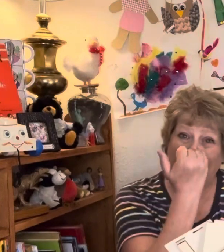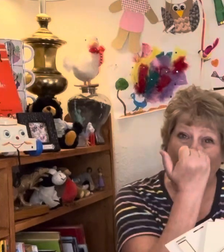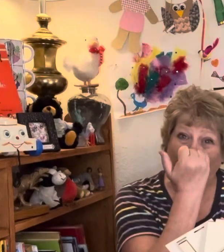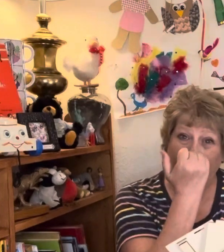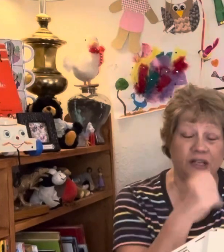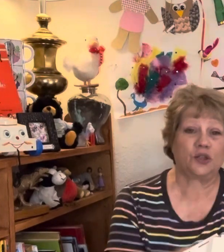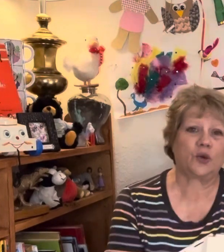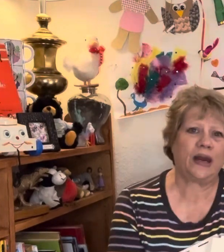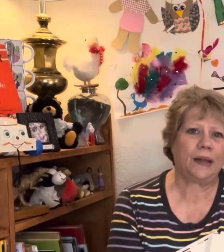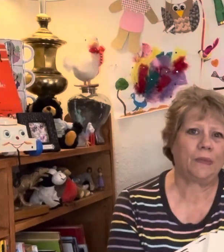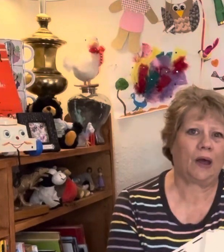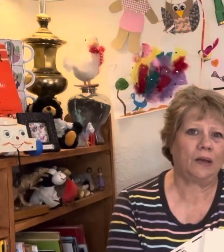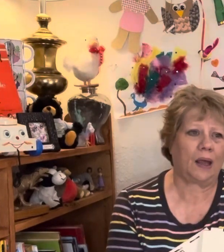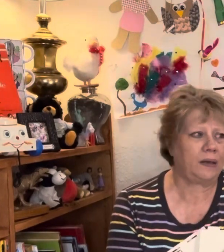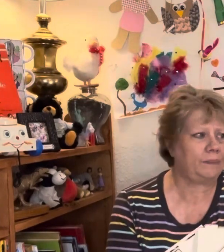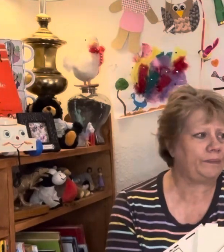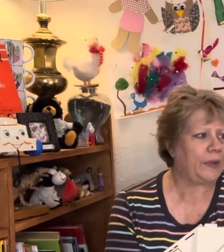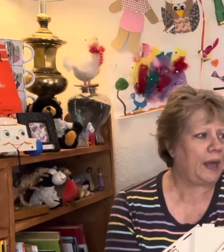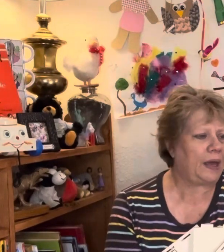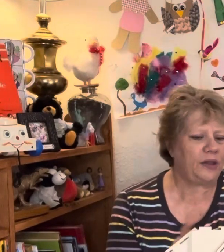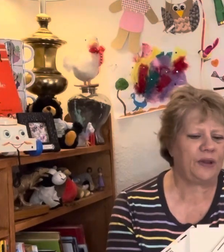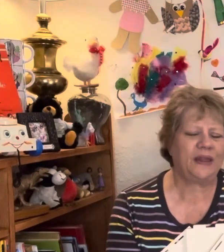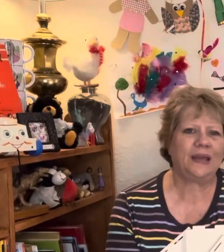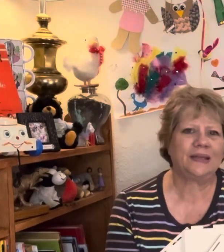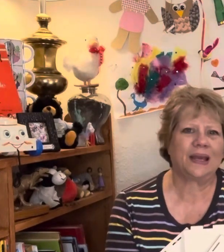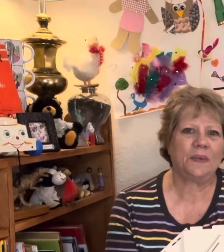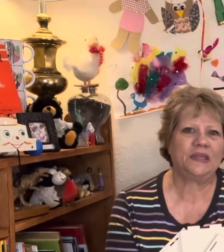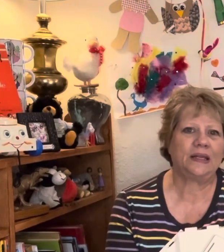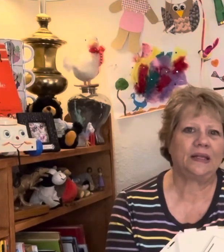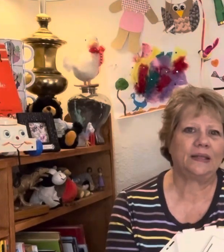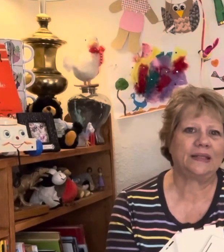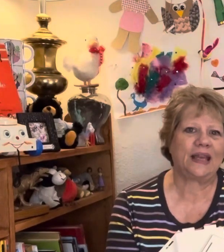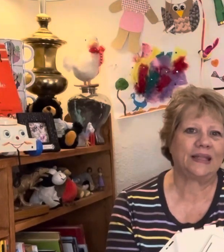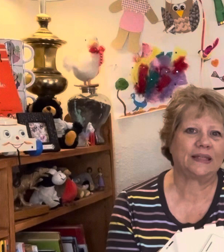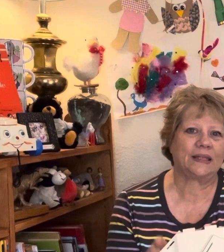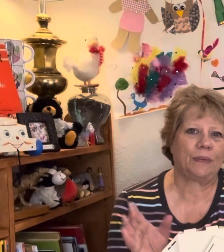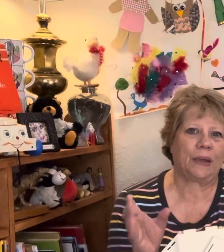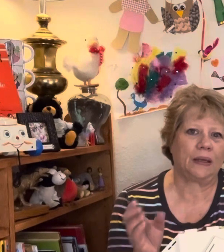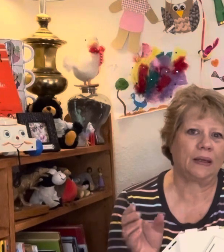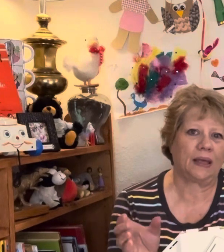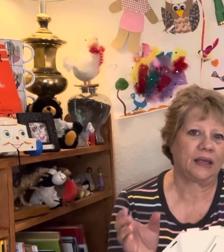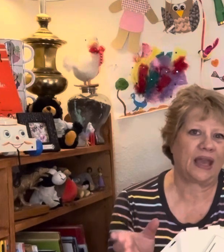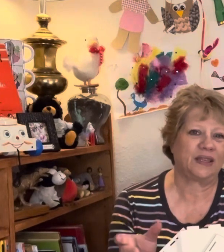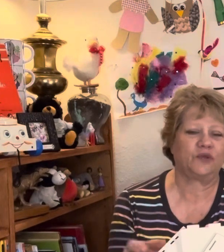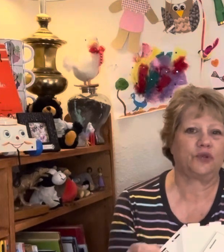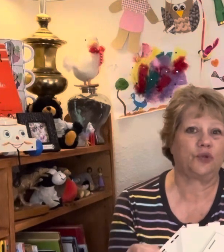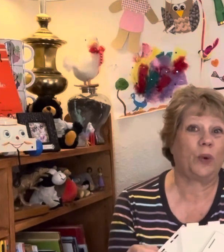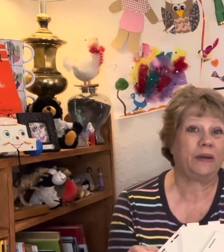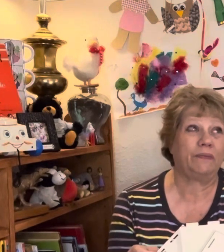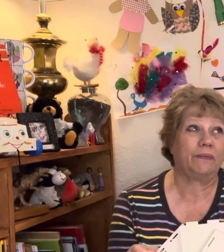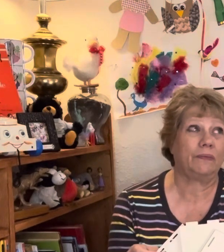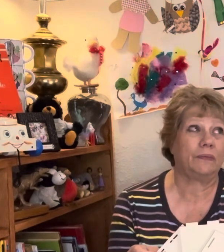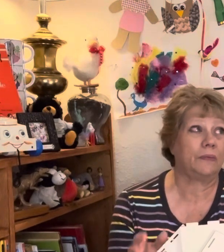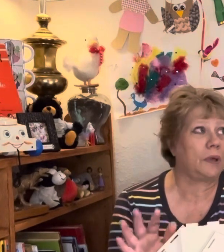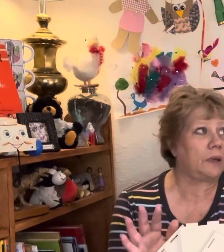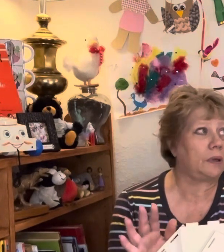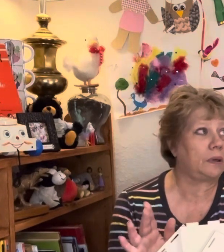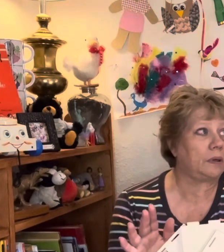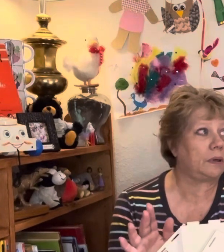Oriental Trading online. The only thing is it comes in sets; a case of twenty...